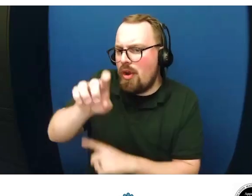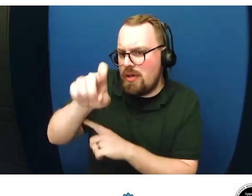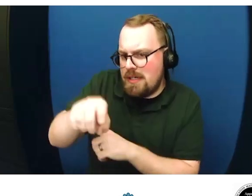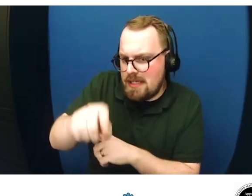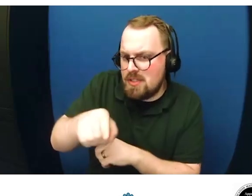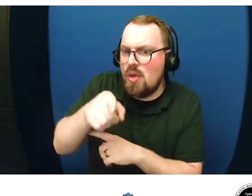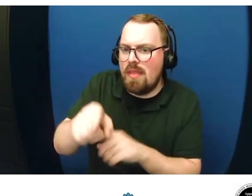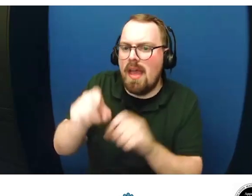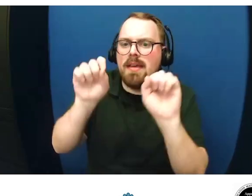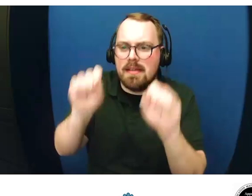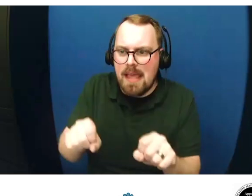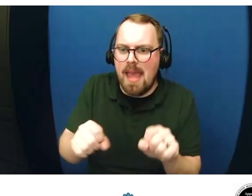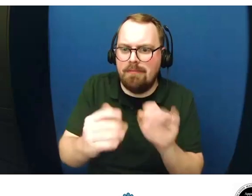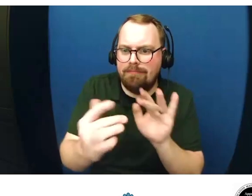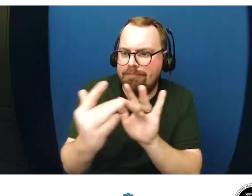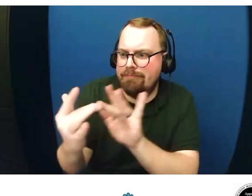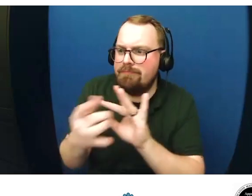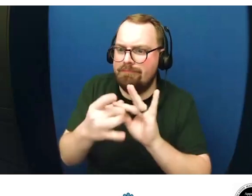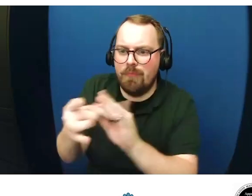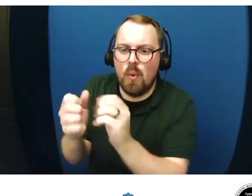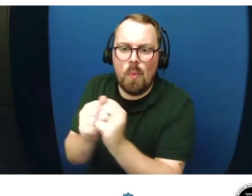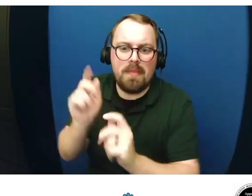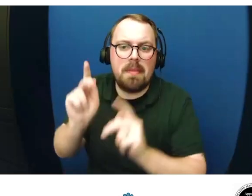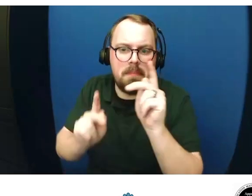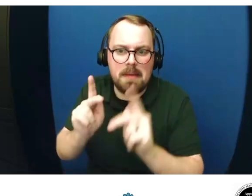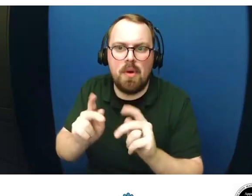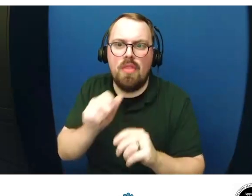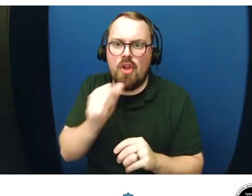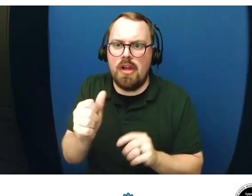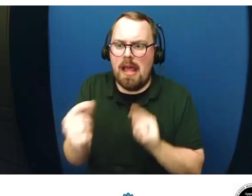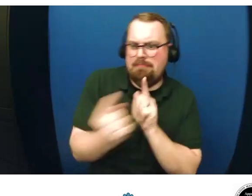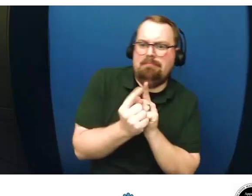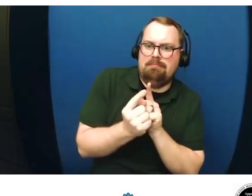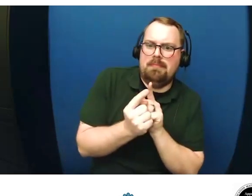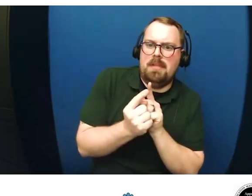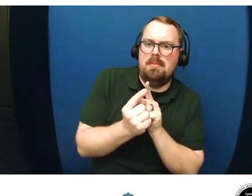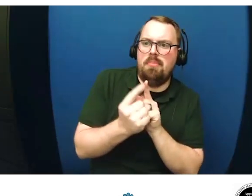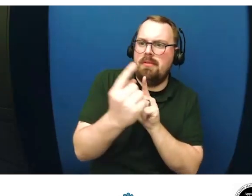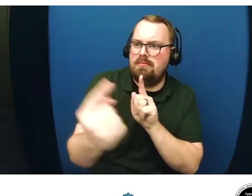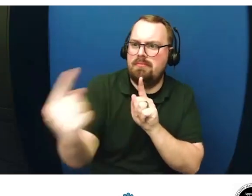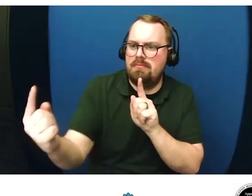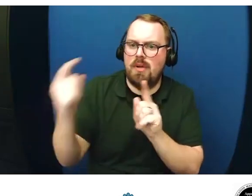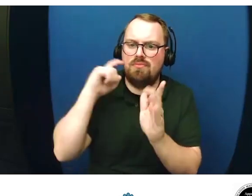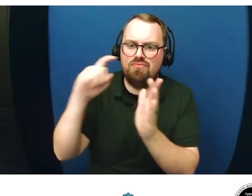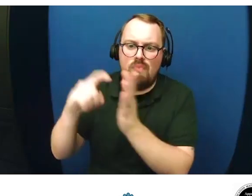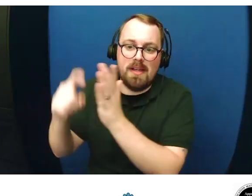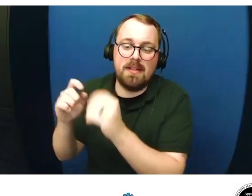in order for them to have contact with people who are not directly within an arm's reach.